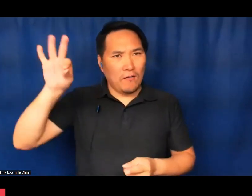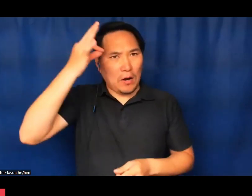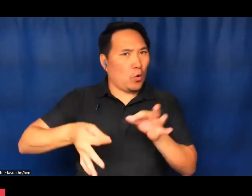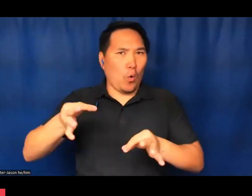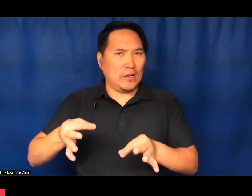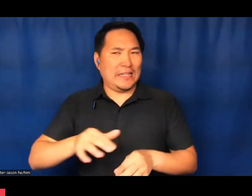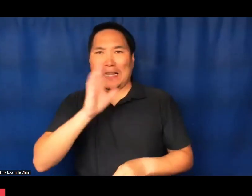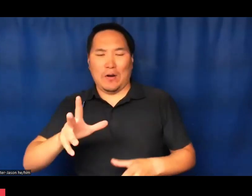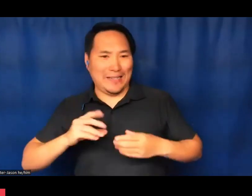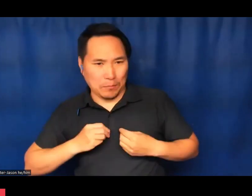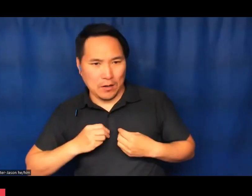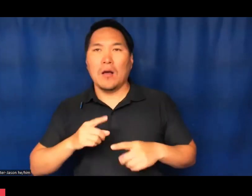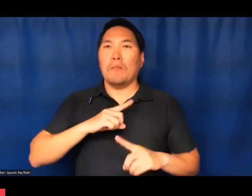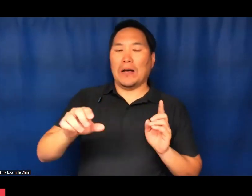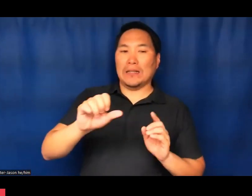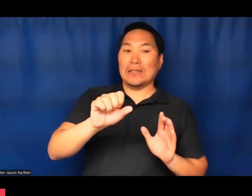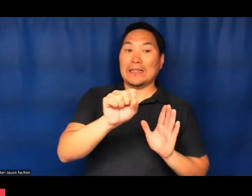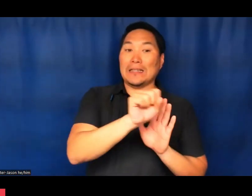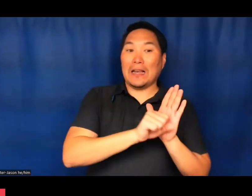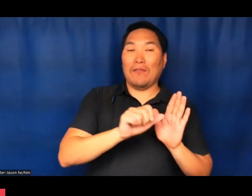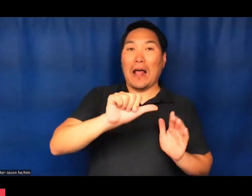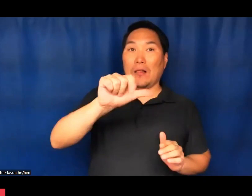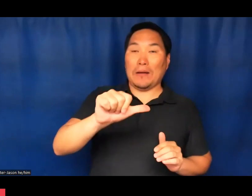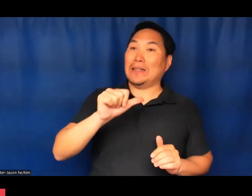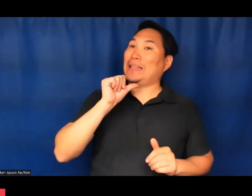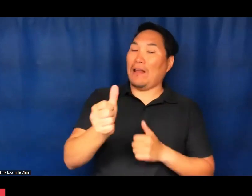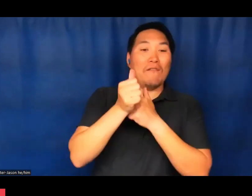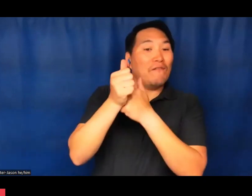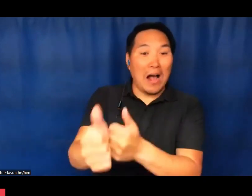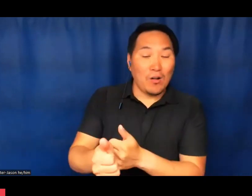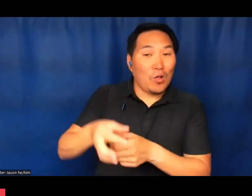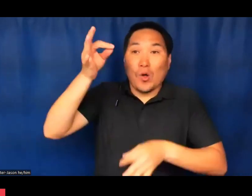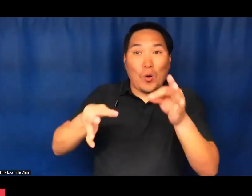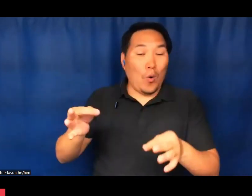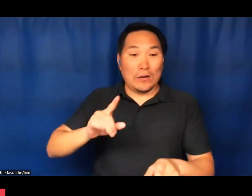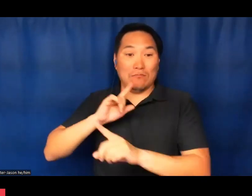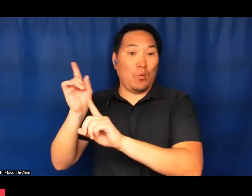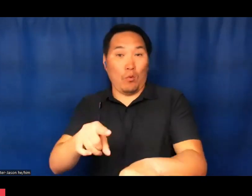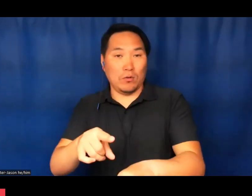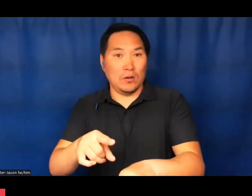The State of Alabama, instead of following the district court's order to draw an additional